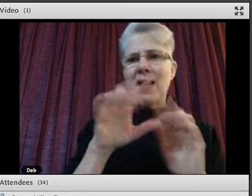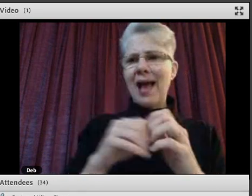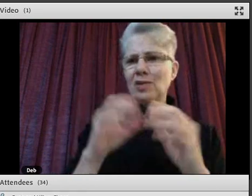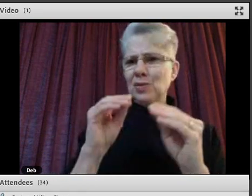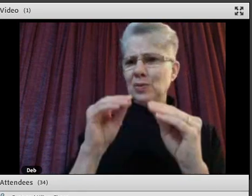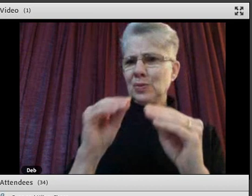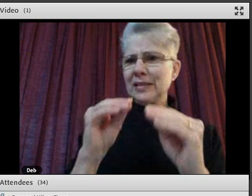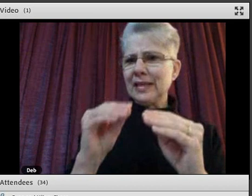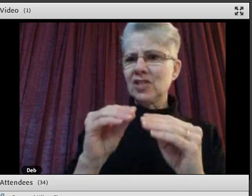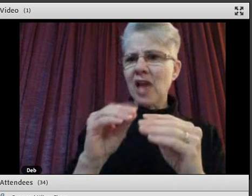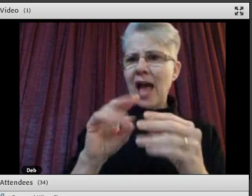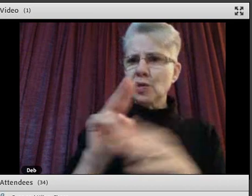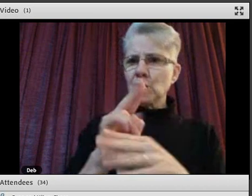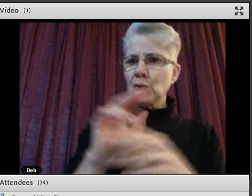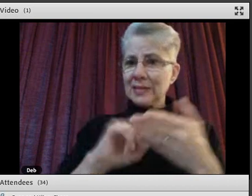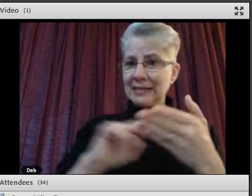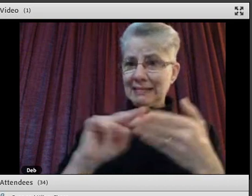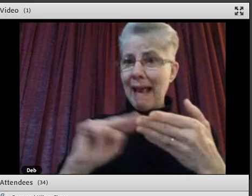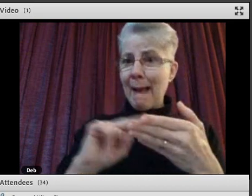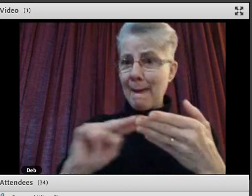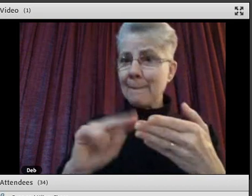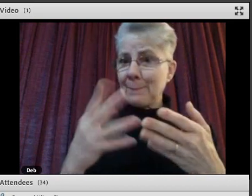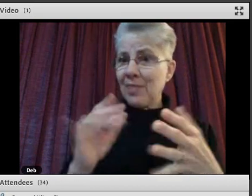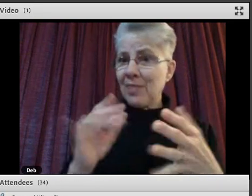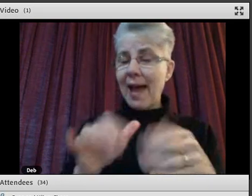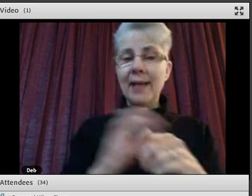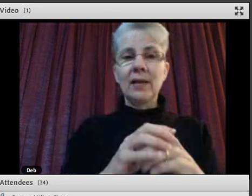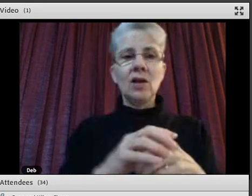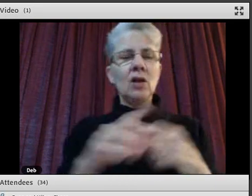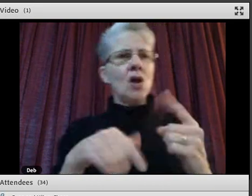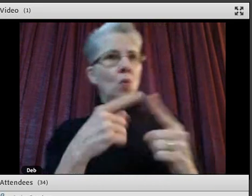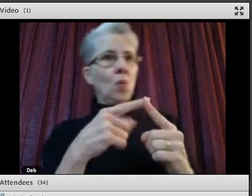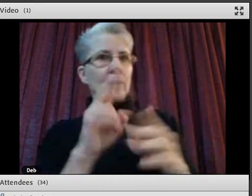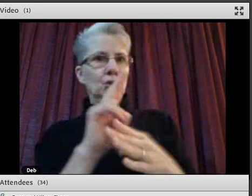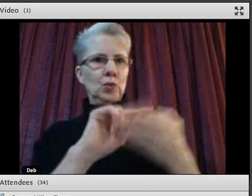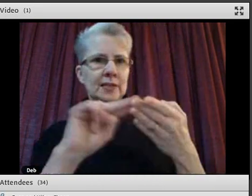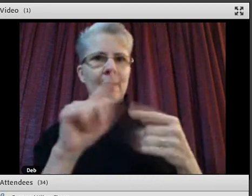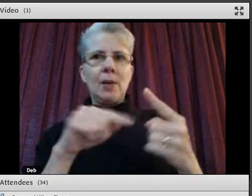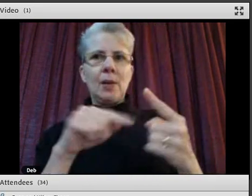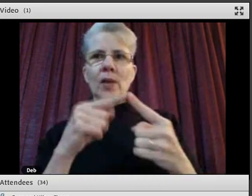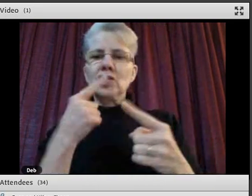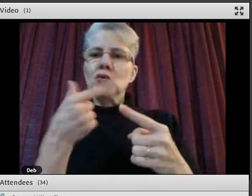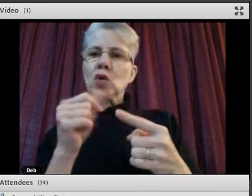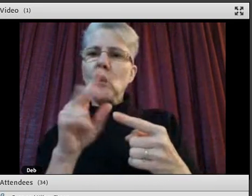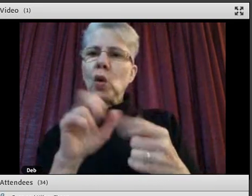Hilary: Has anyone seen this in their experience? And when to use tape, and when to use glue.